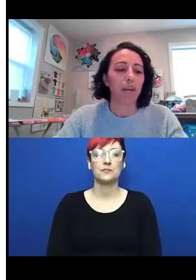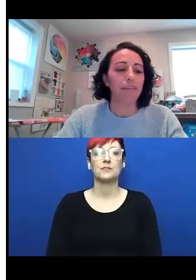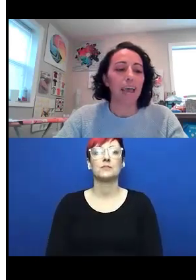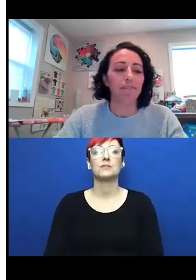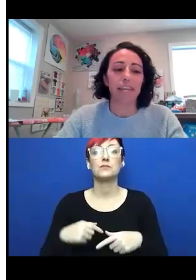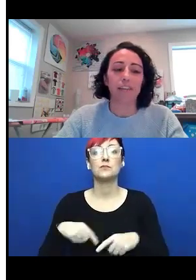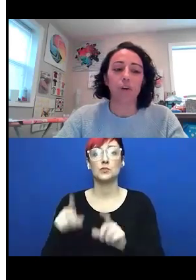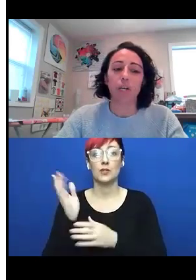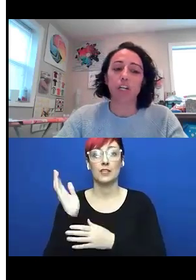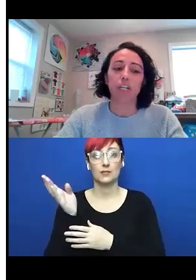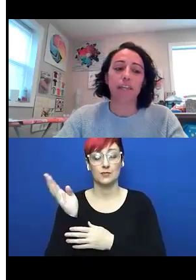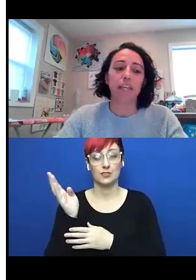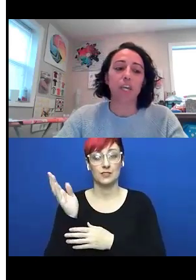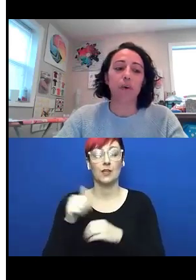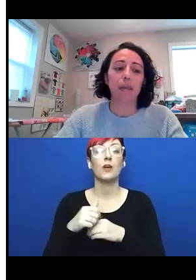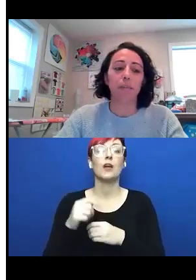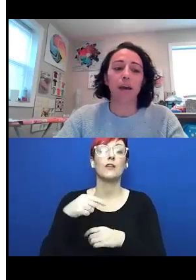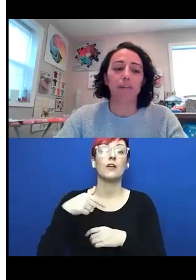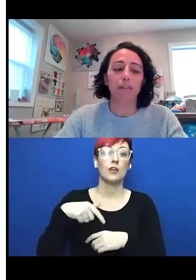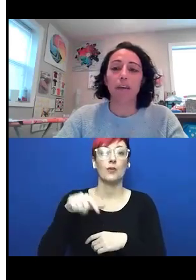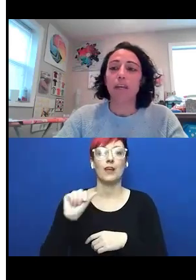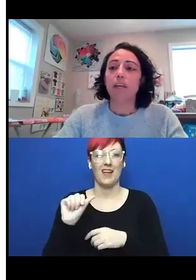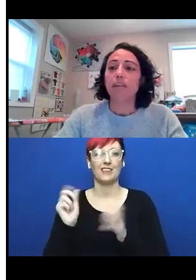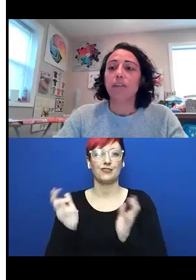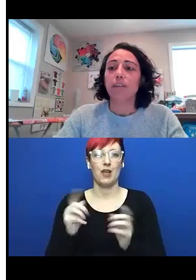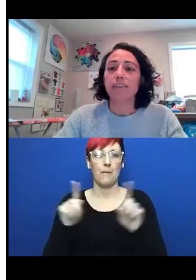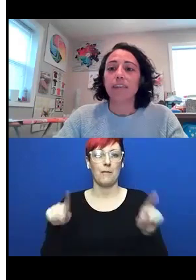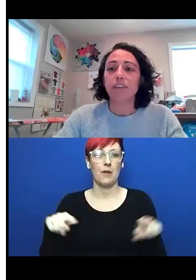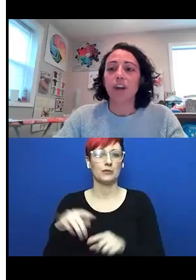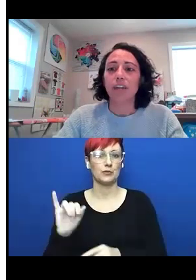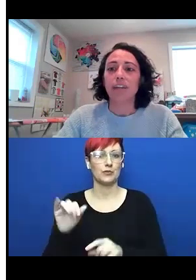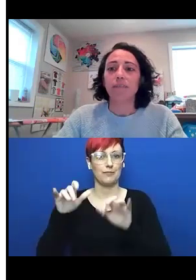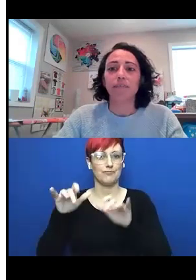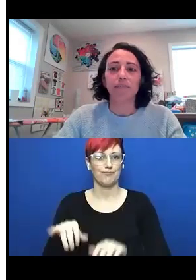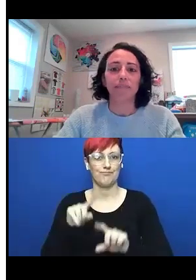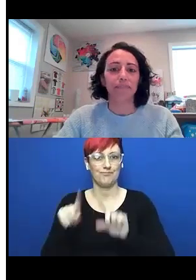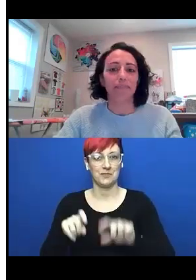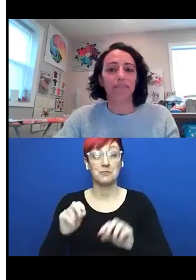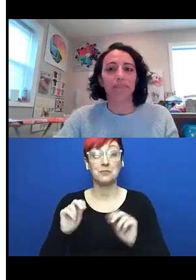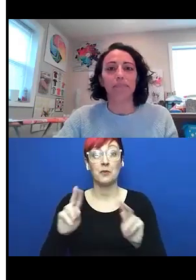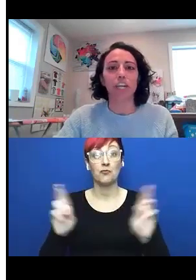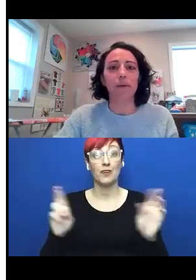and A staff to answer questions in the Q and A box. So let's get started. Michelle?